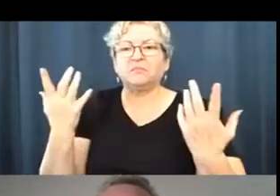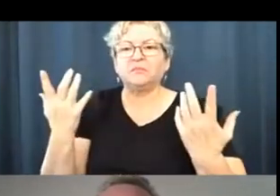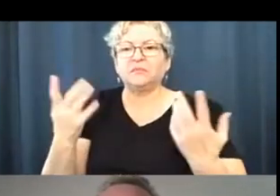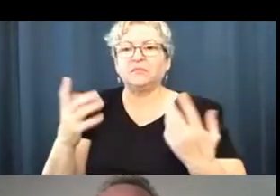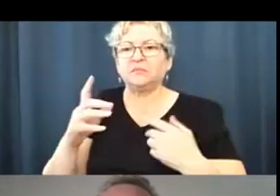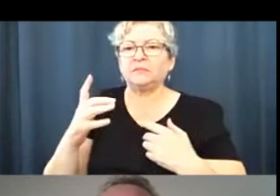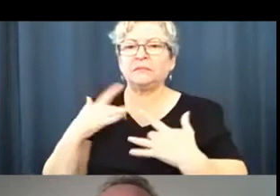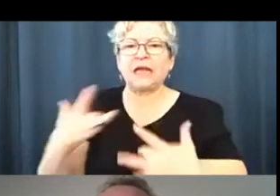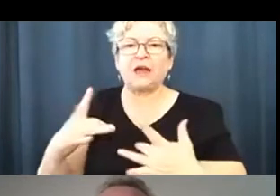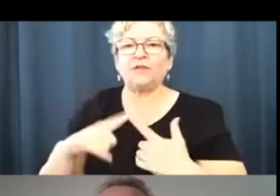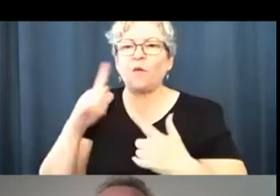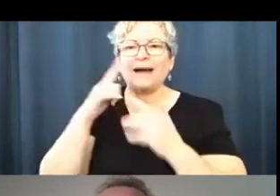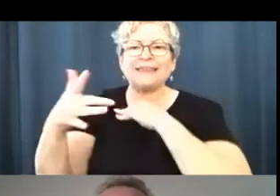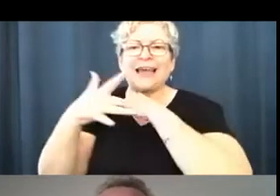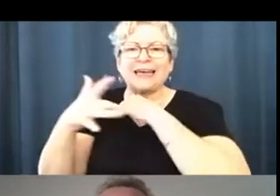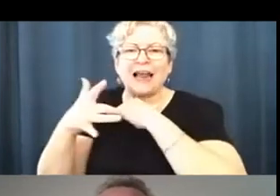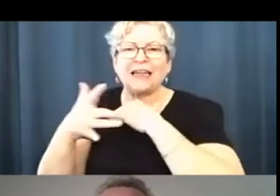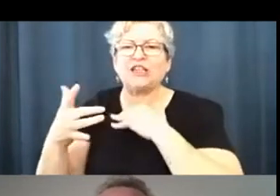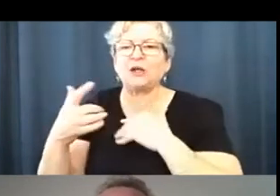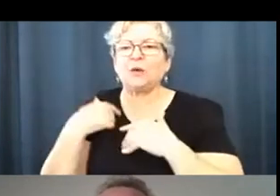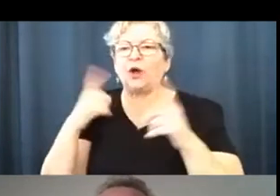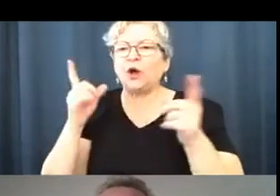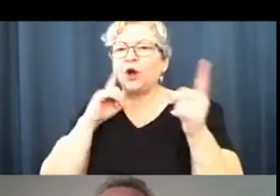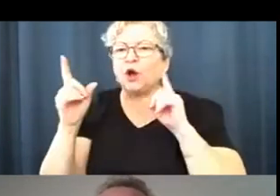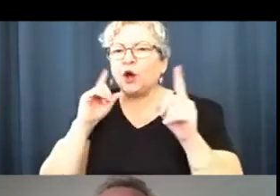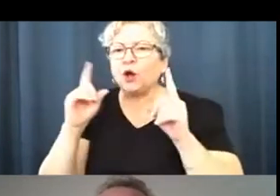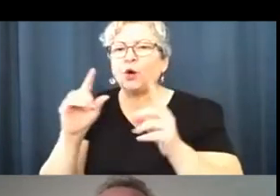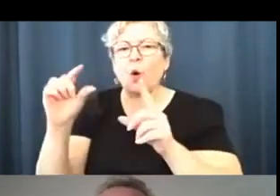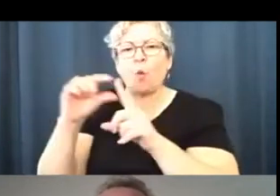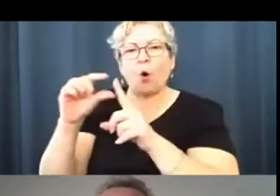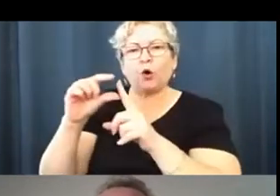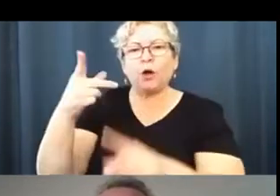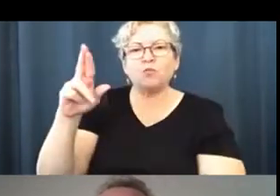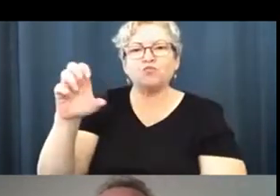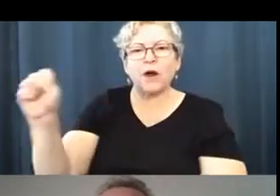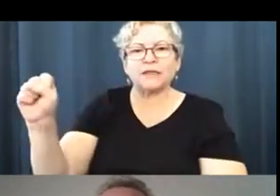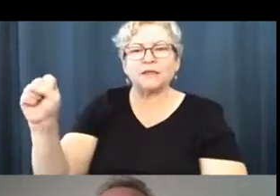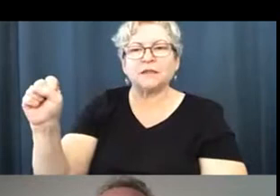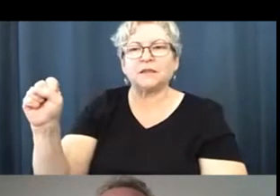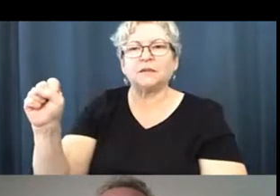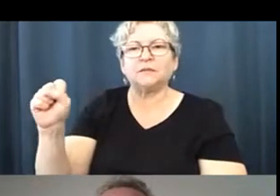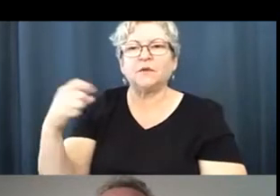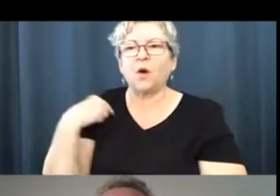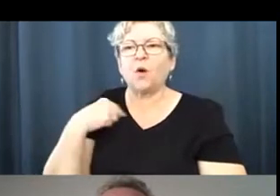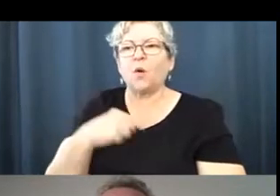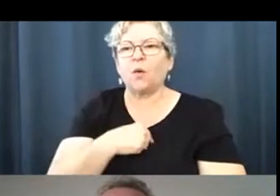as far as technology stacks and we heard a lot about WordPress. And so, we'll dive into that a little bit more.